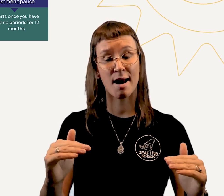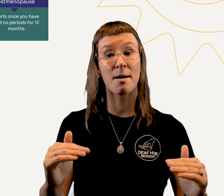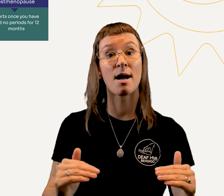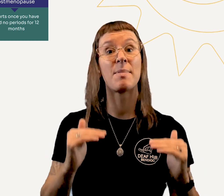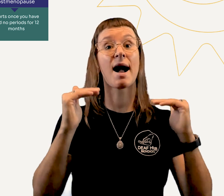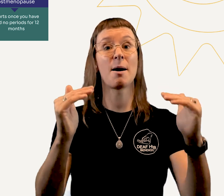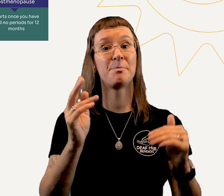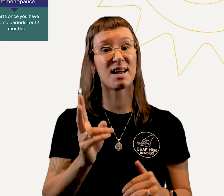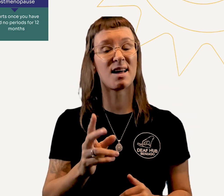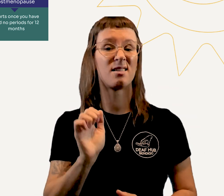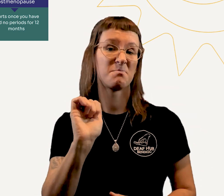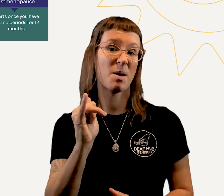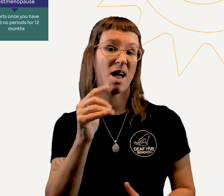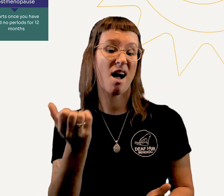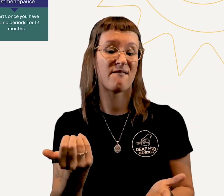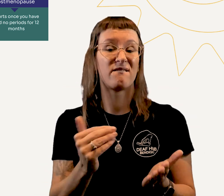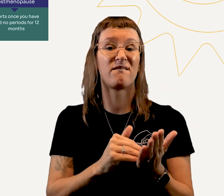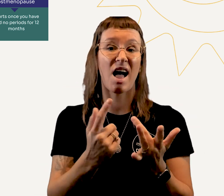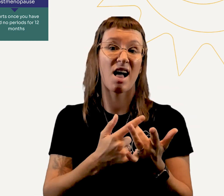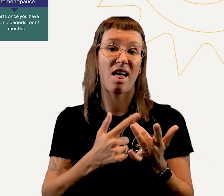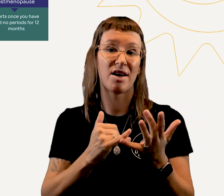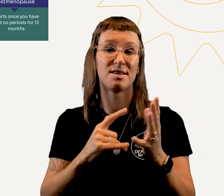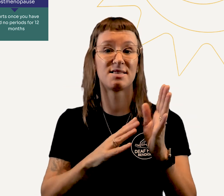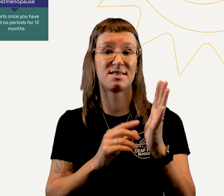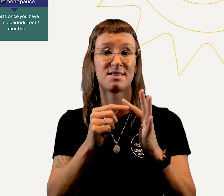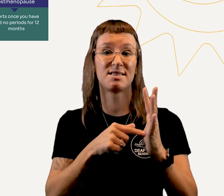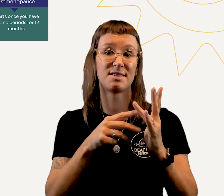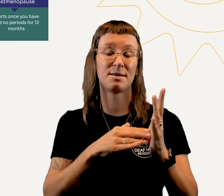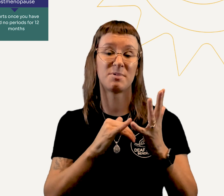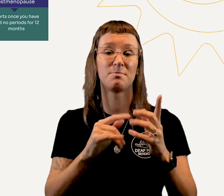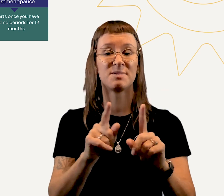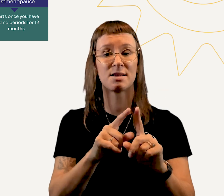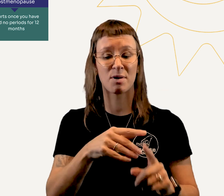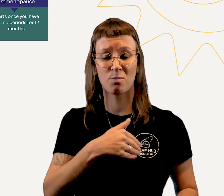As oestrogen levels shoot back up you may have other symptoms such as swollen, tender breasts.